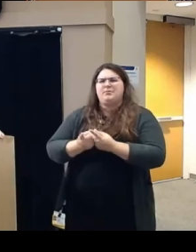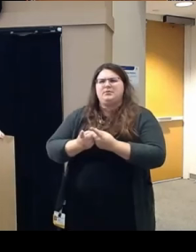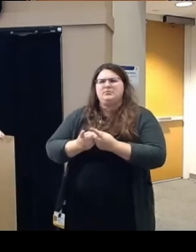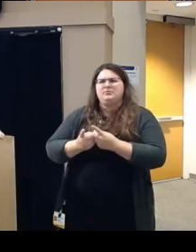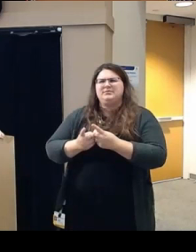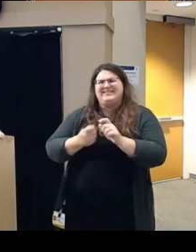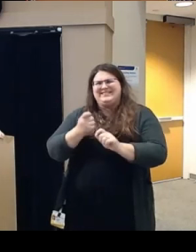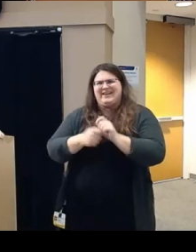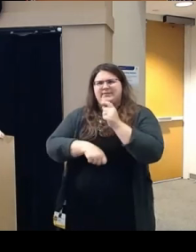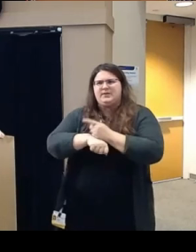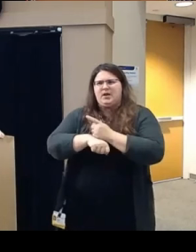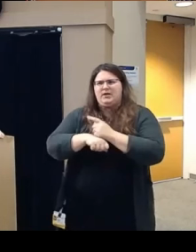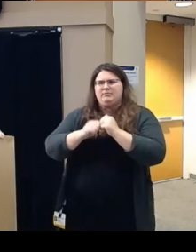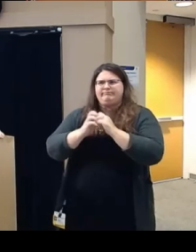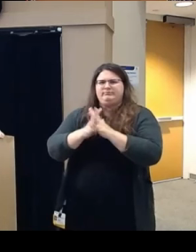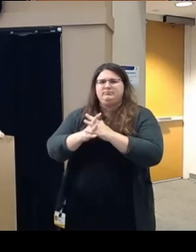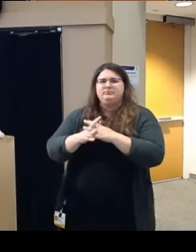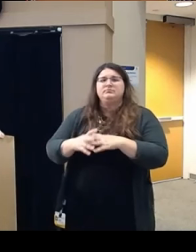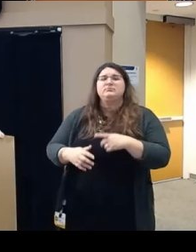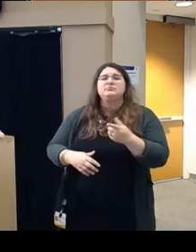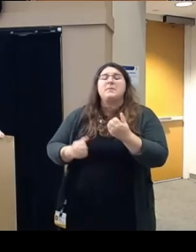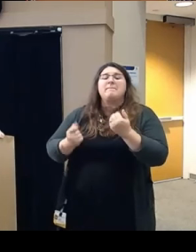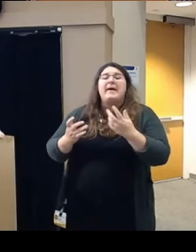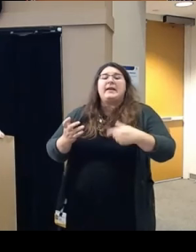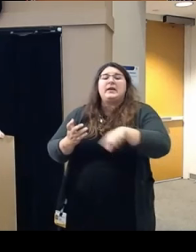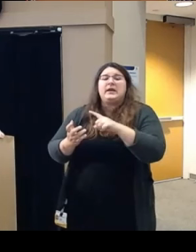workflow we use many of the same note templates that you're already using um to write your group